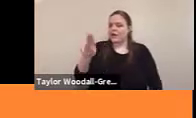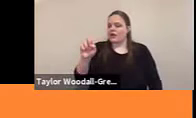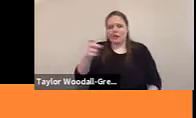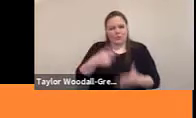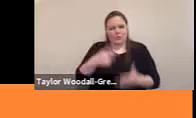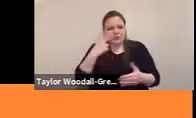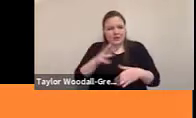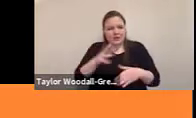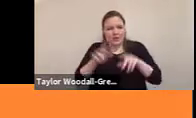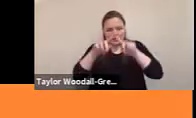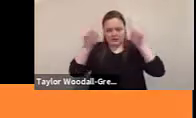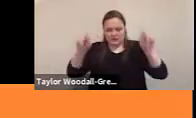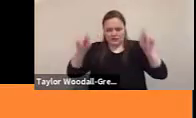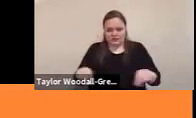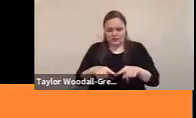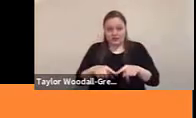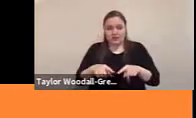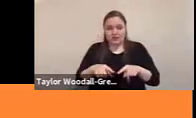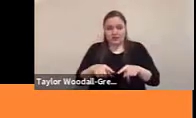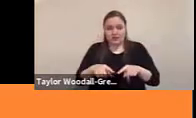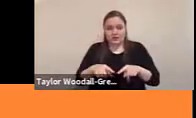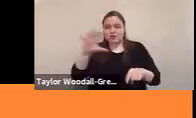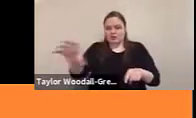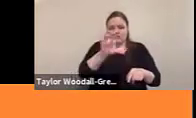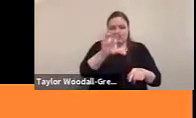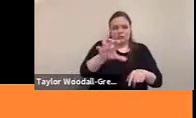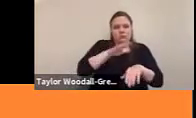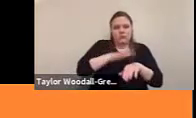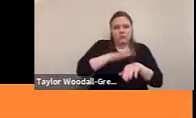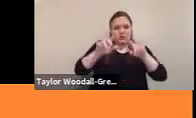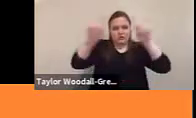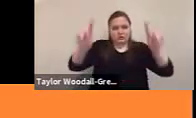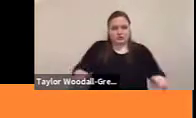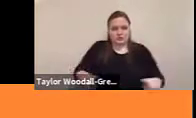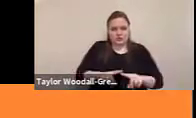and you can place that anywhere on your screen and then change